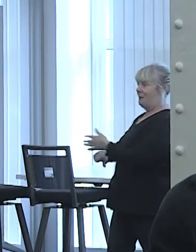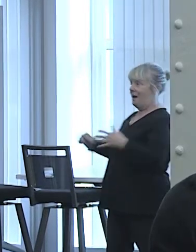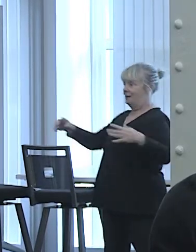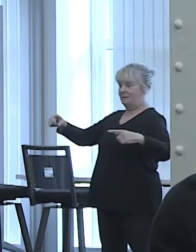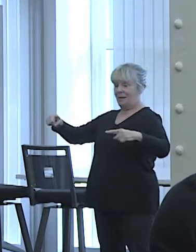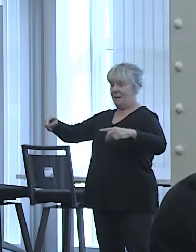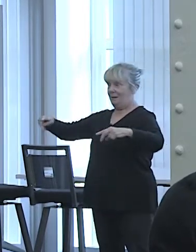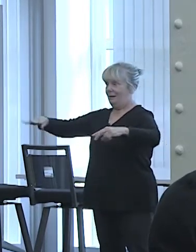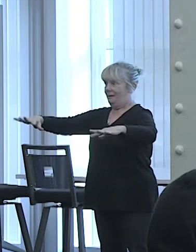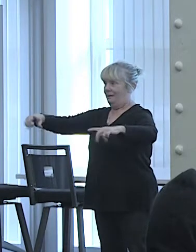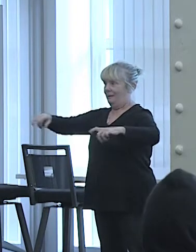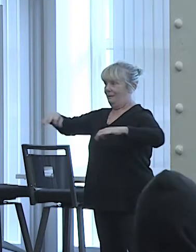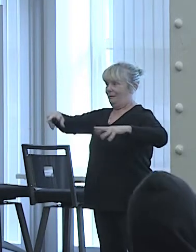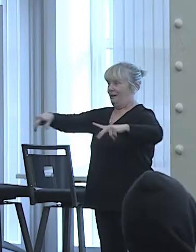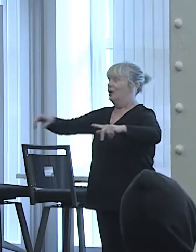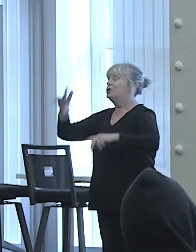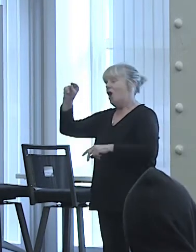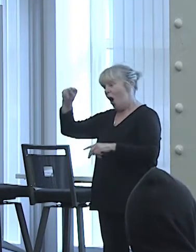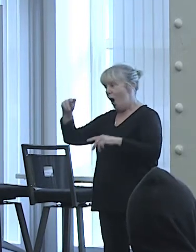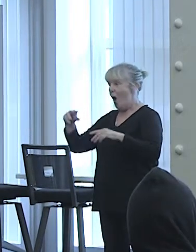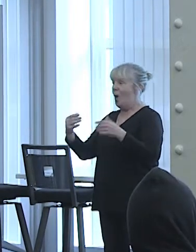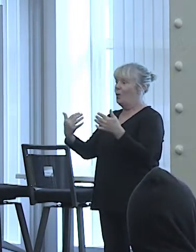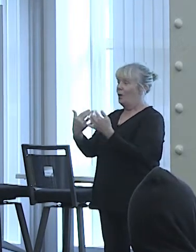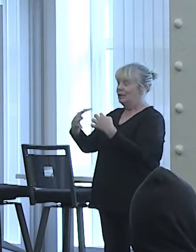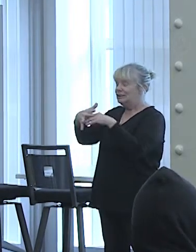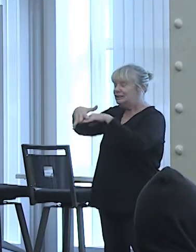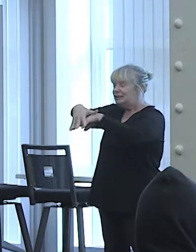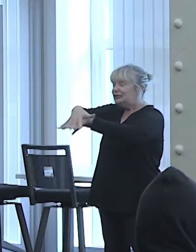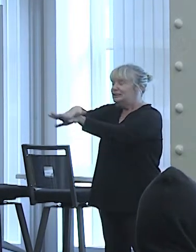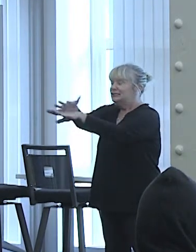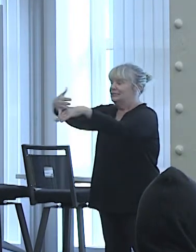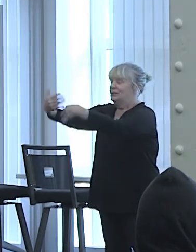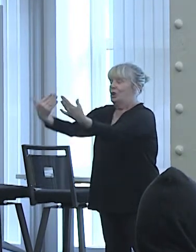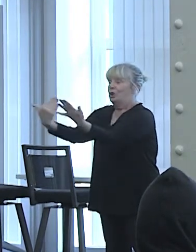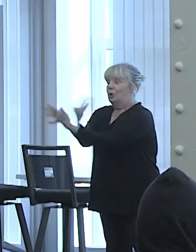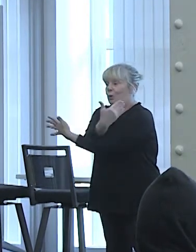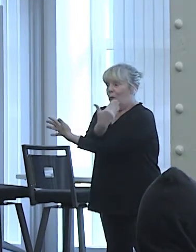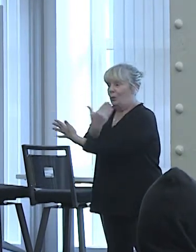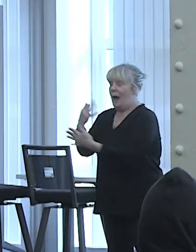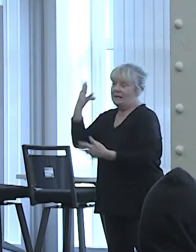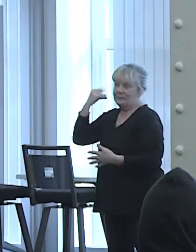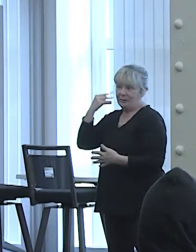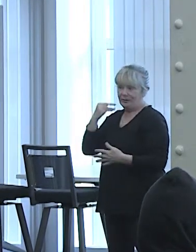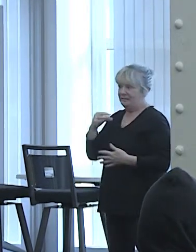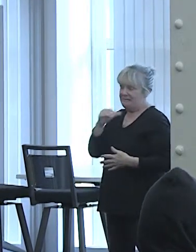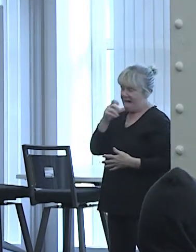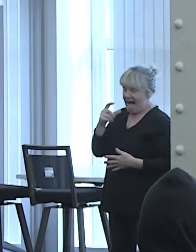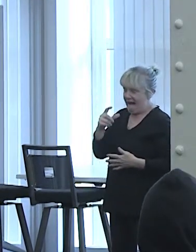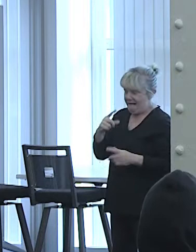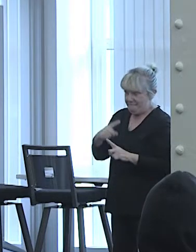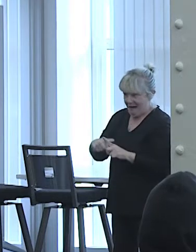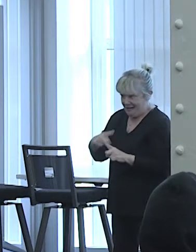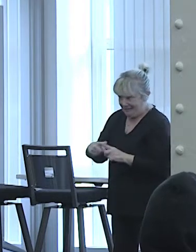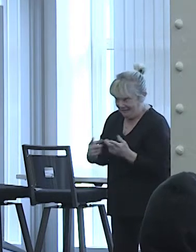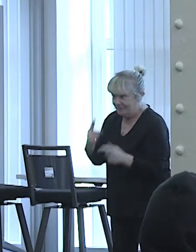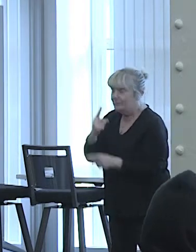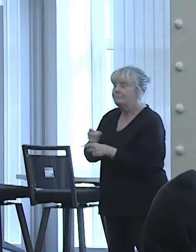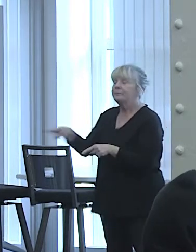It creates new and pernicious experiences. Many of you know about the existence of The Judge Rotenburg Center, south of Boston,